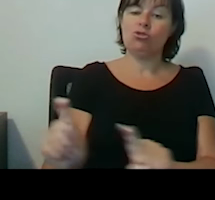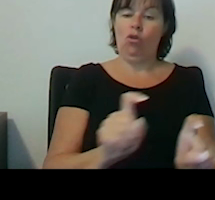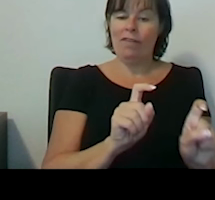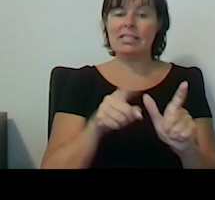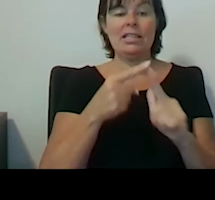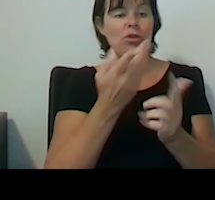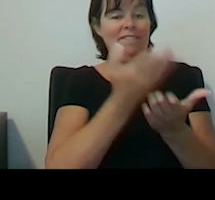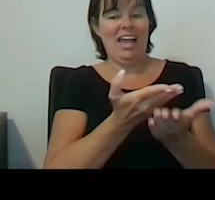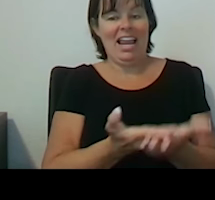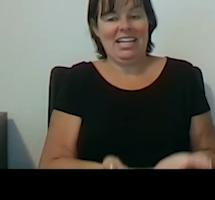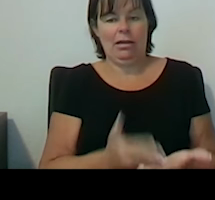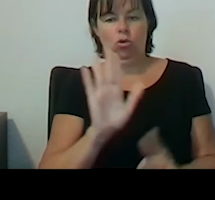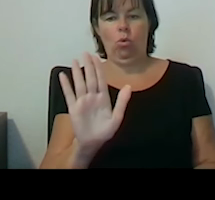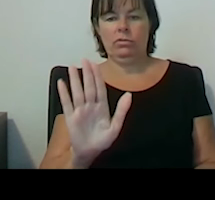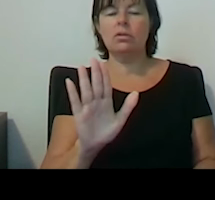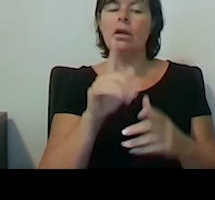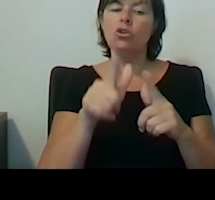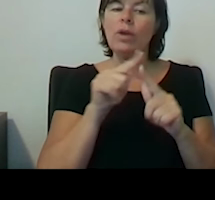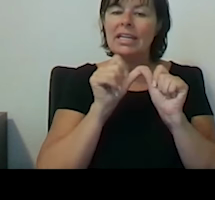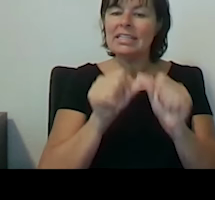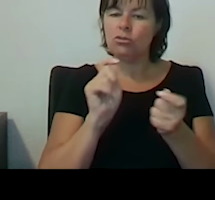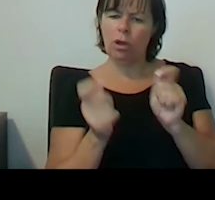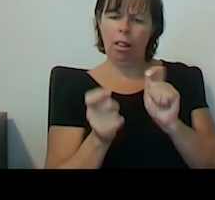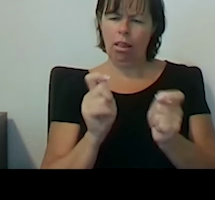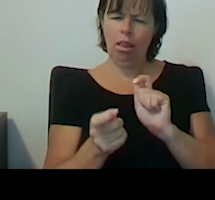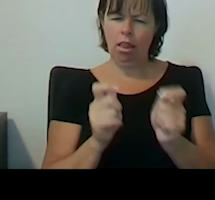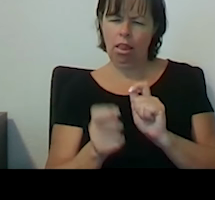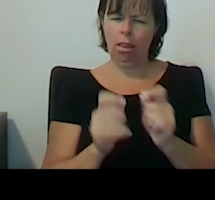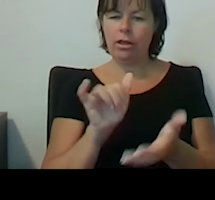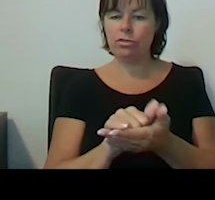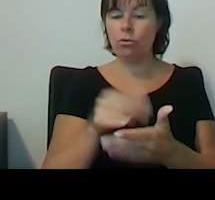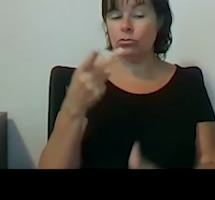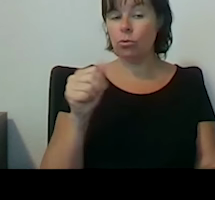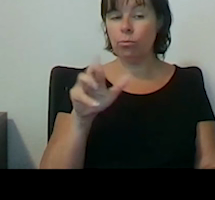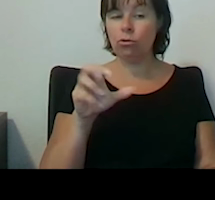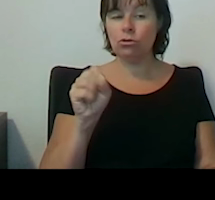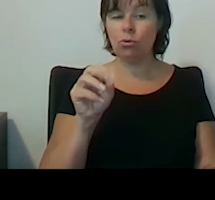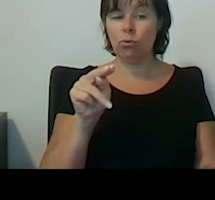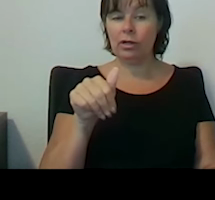you could keep refining these personas and then now it's a design artifact that your designers